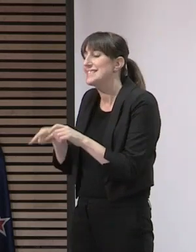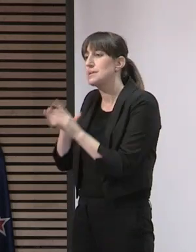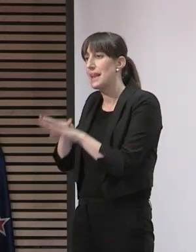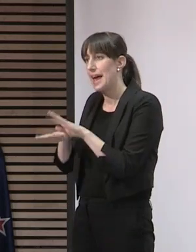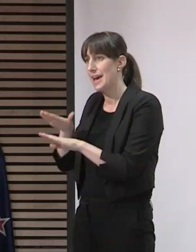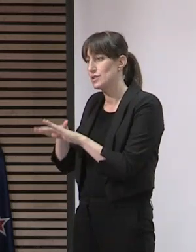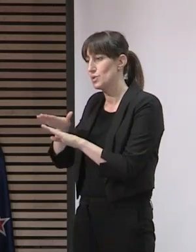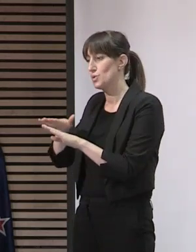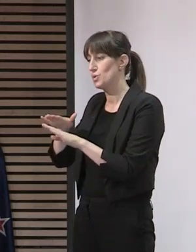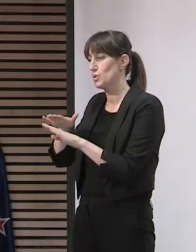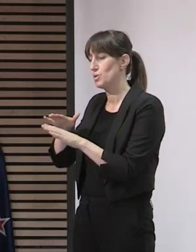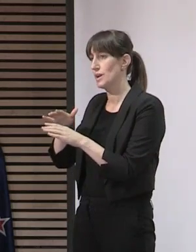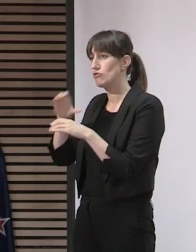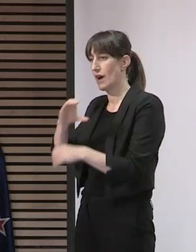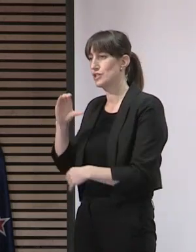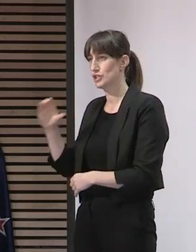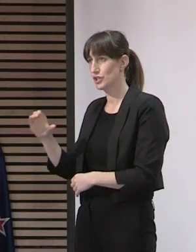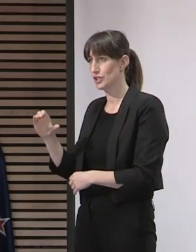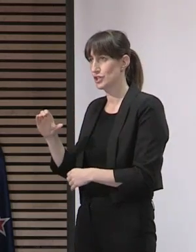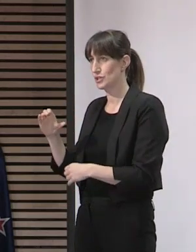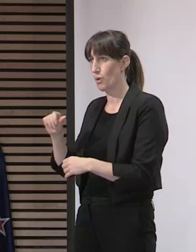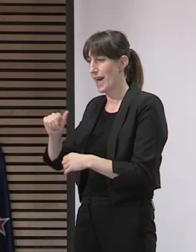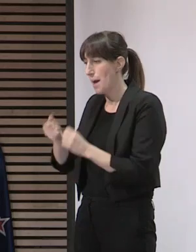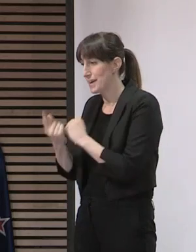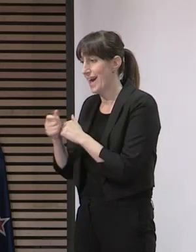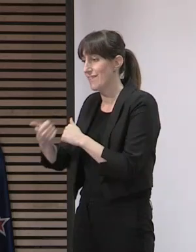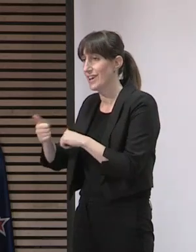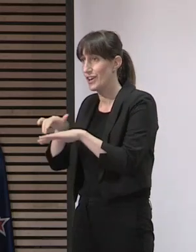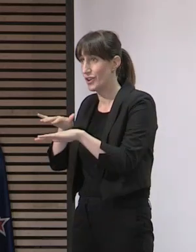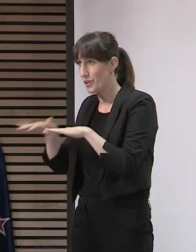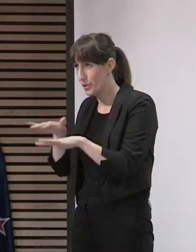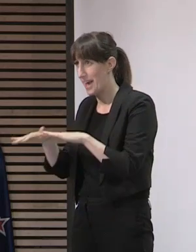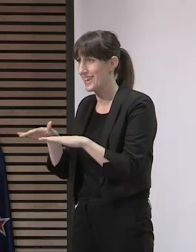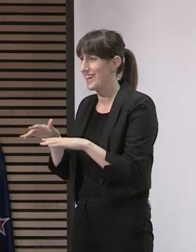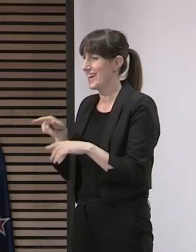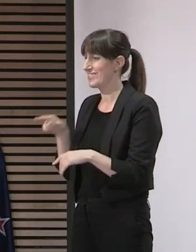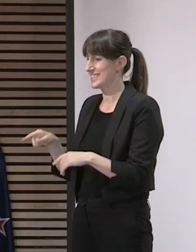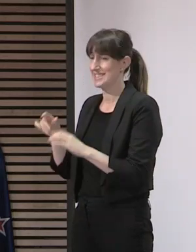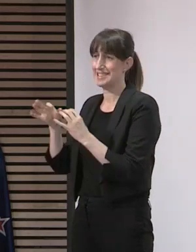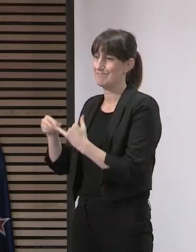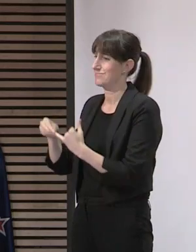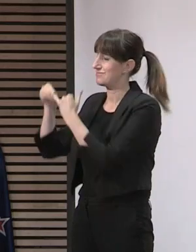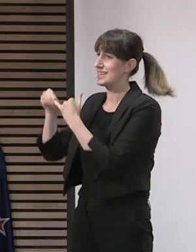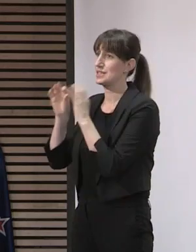the same with the Christchurch earthquake - there's an acknowledgement that you have a large number of people that